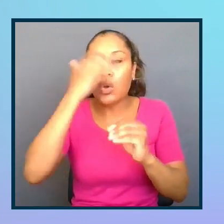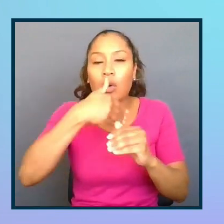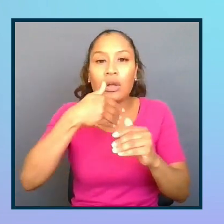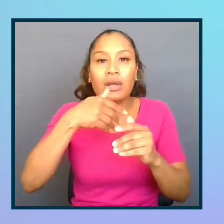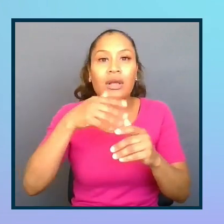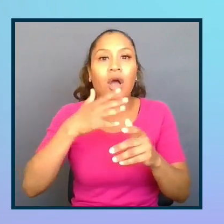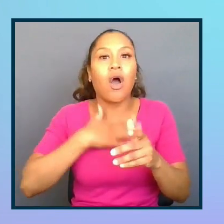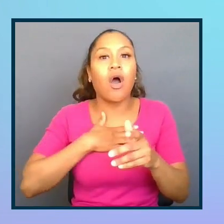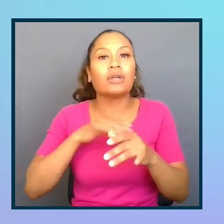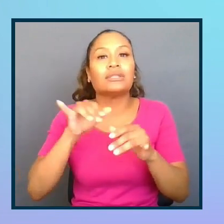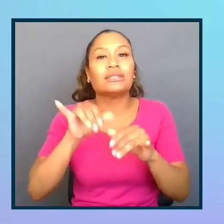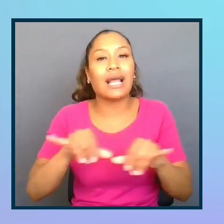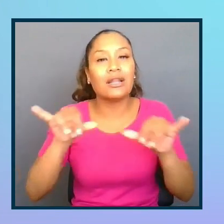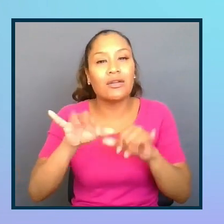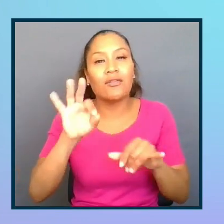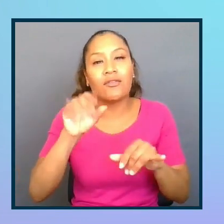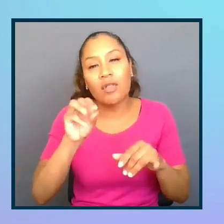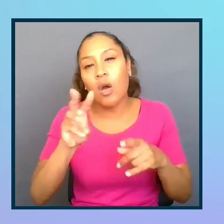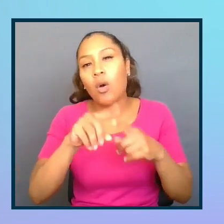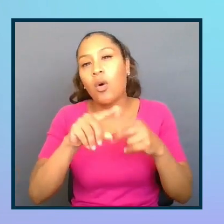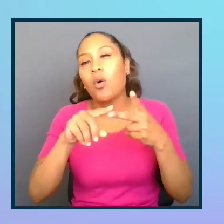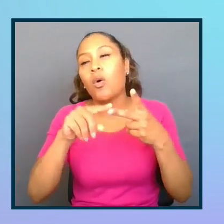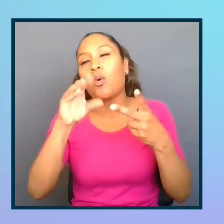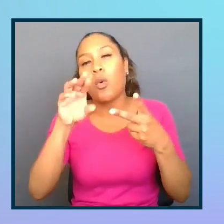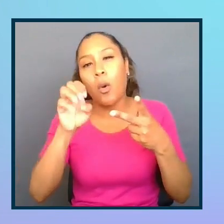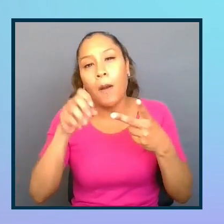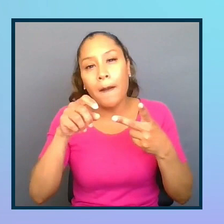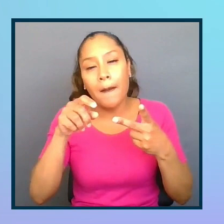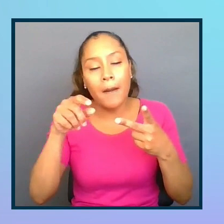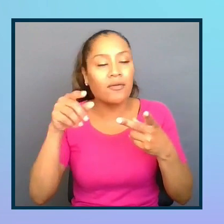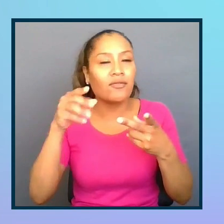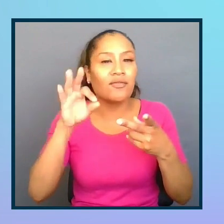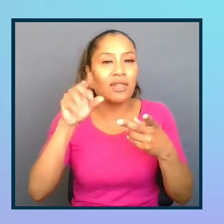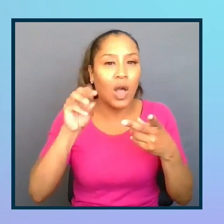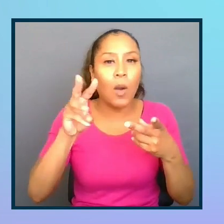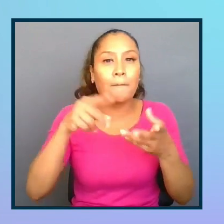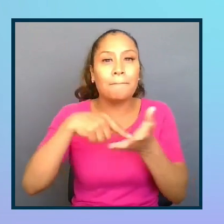or core flows, the payments, the login, that kind of thing accidentally.